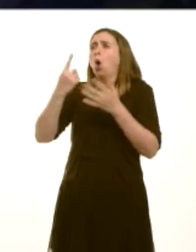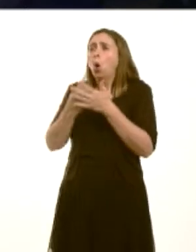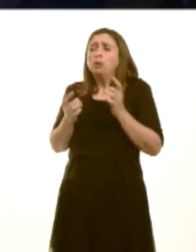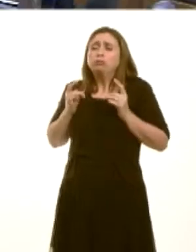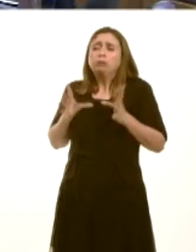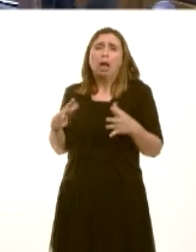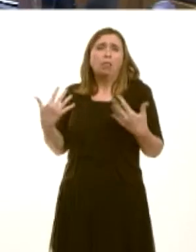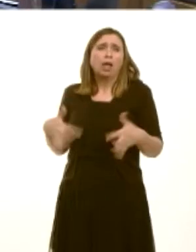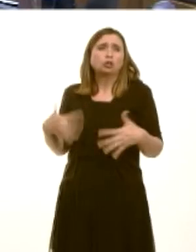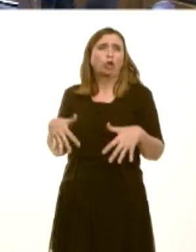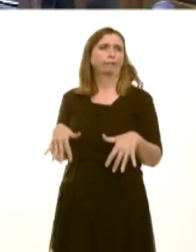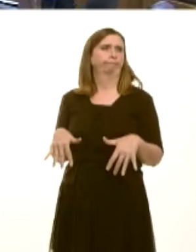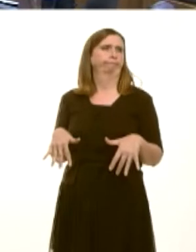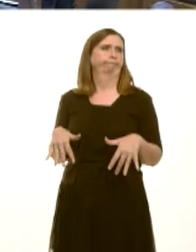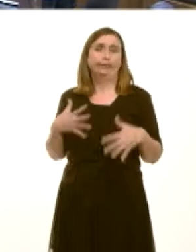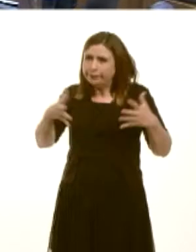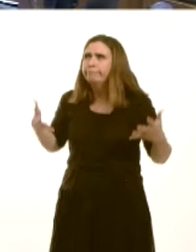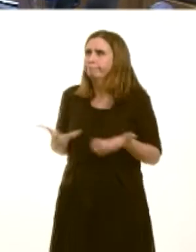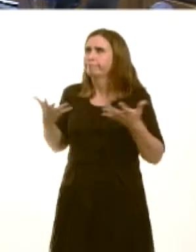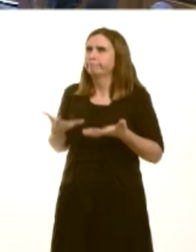Carwyn Jones: It is a matter, of course, for local authorities, and the Member will know